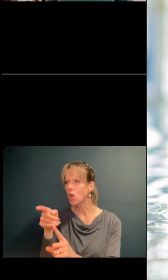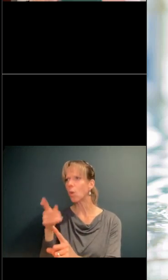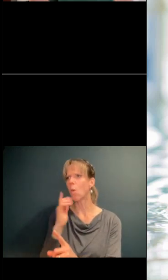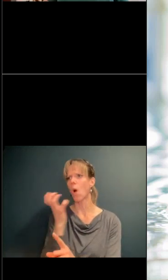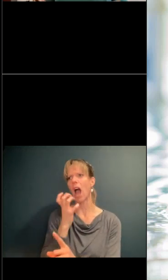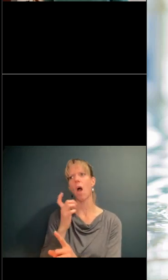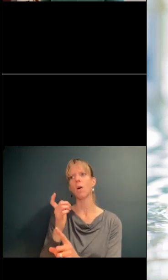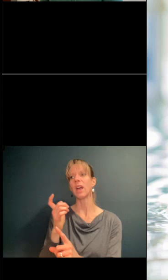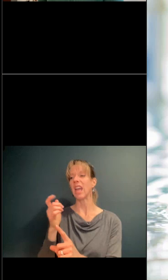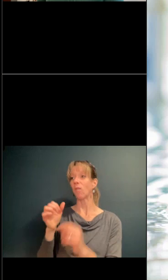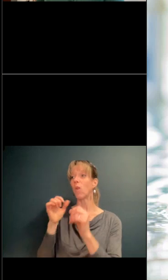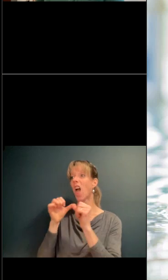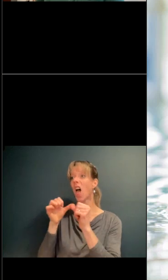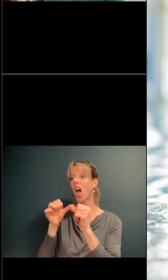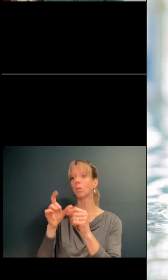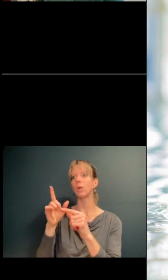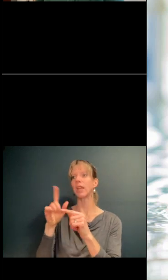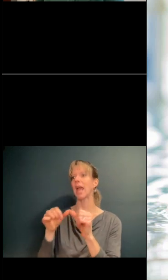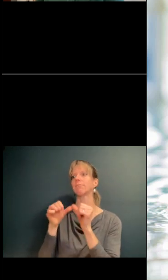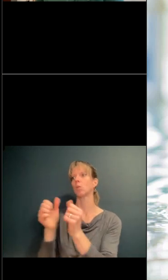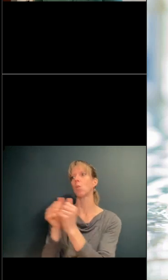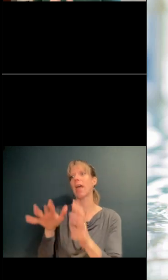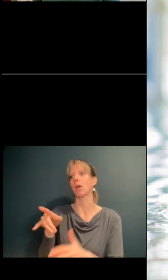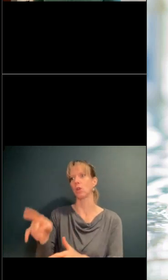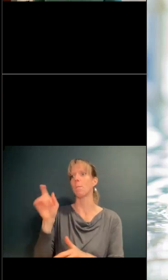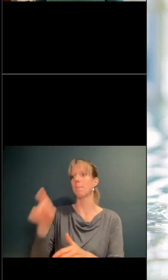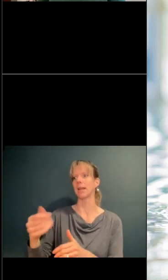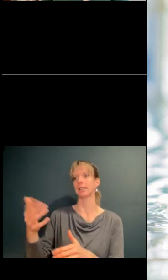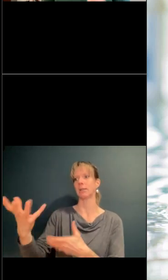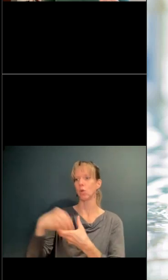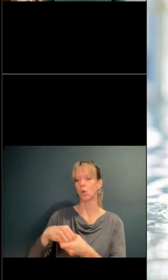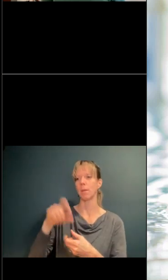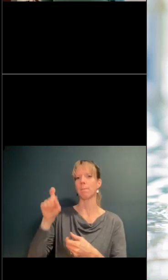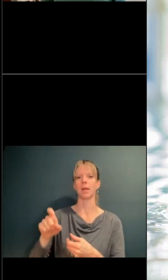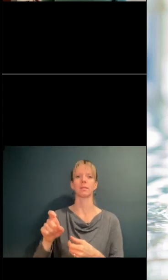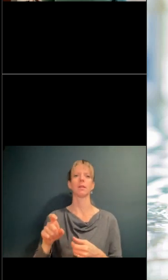Can we come to see the students in our midst, our family members, our coworkers,